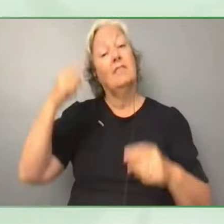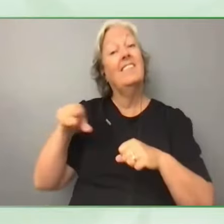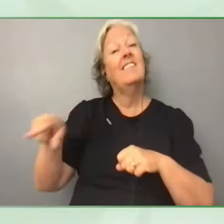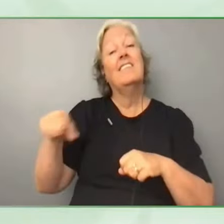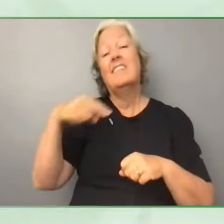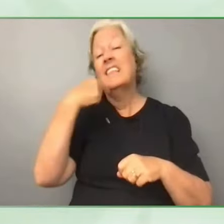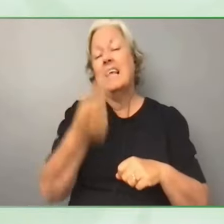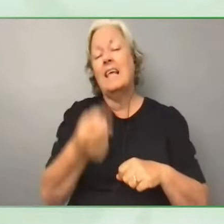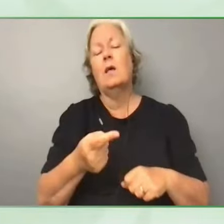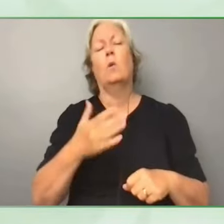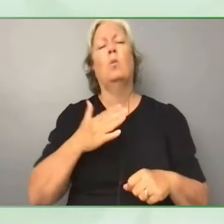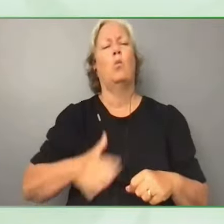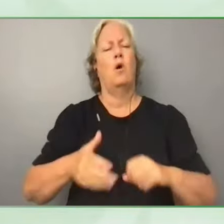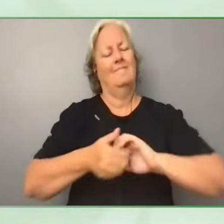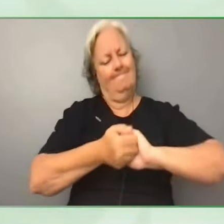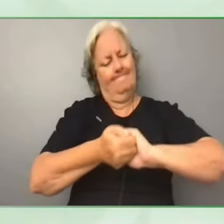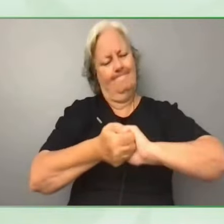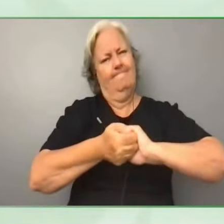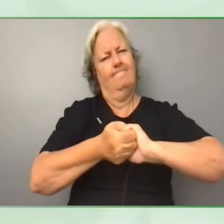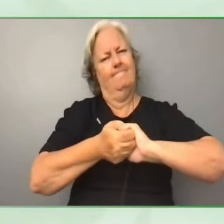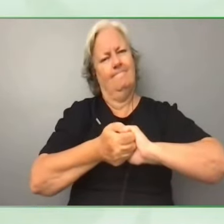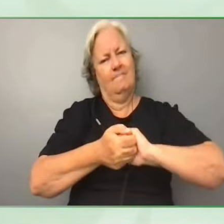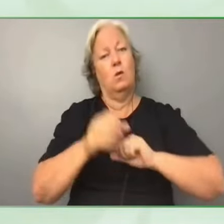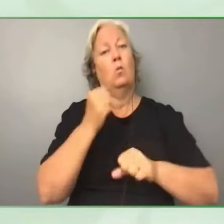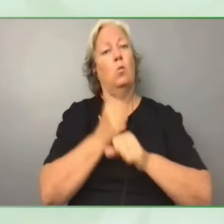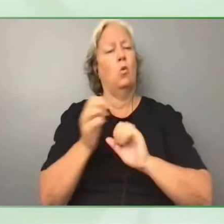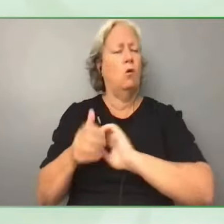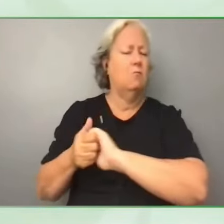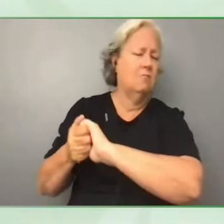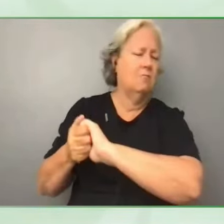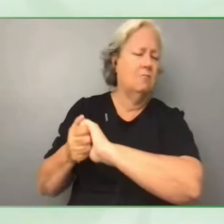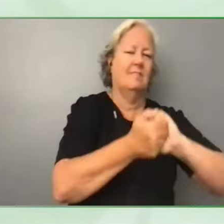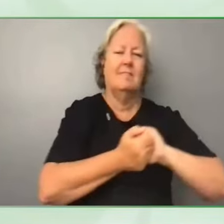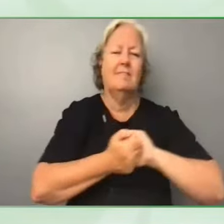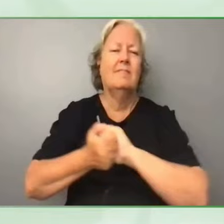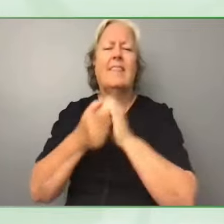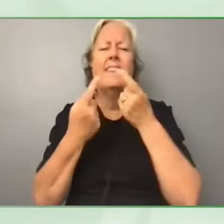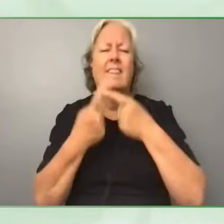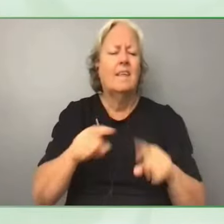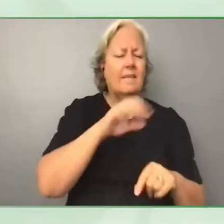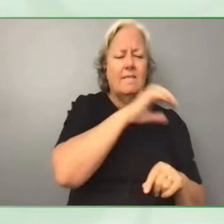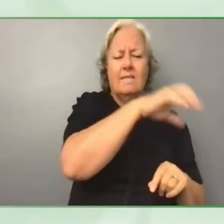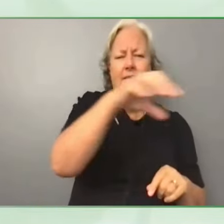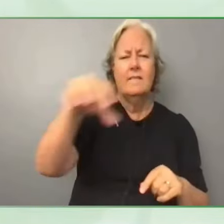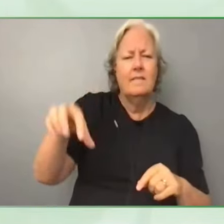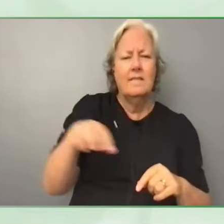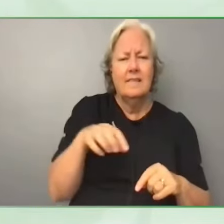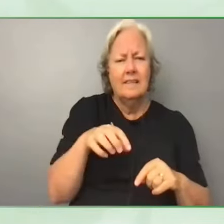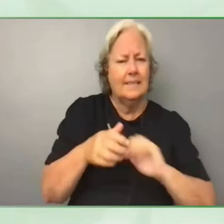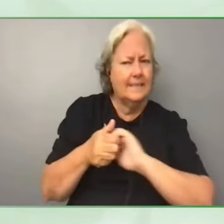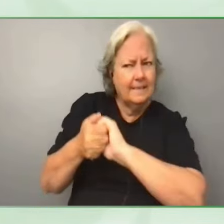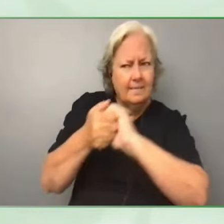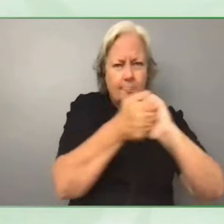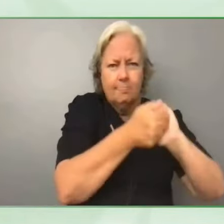We need to work together as a whole to bring inclusion, what is